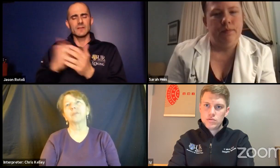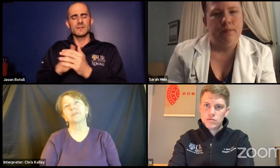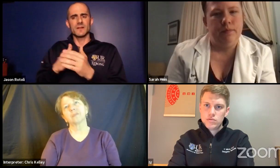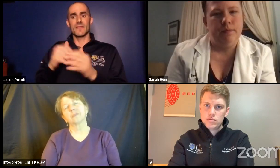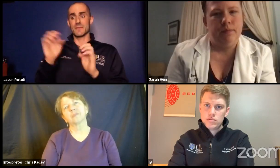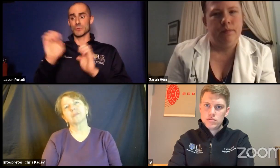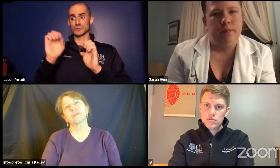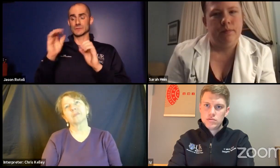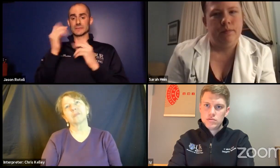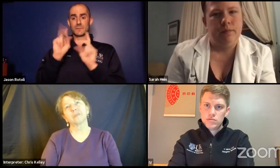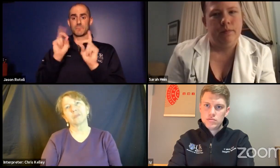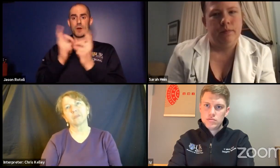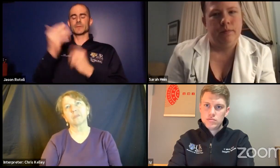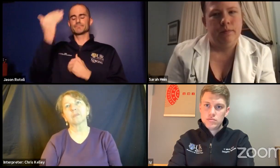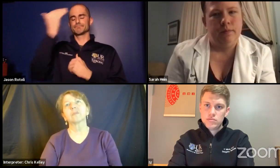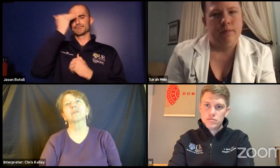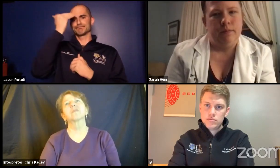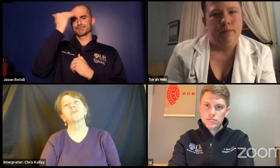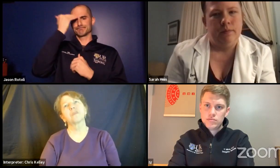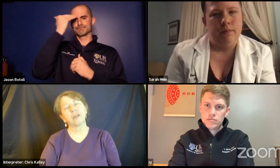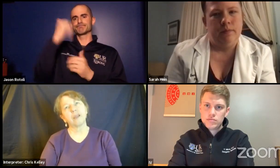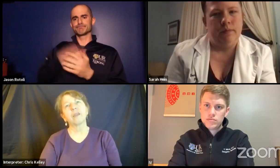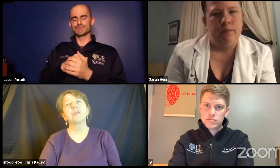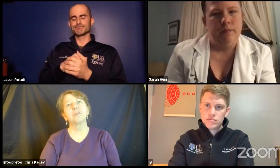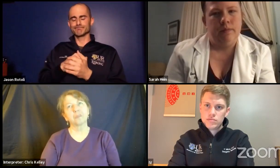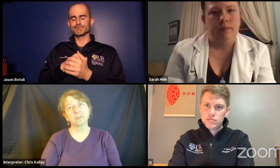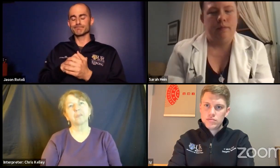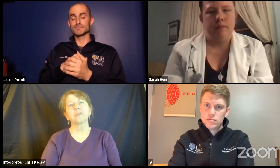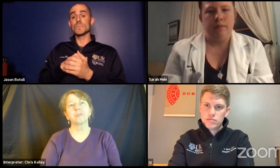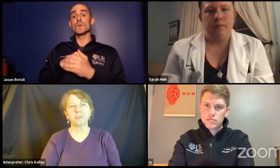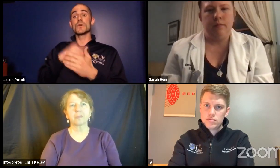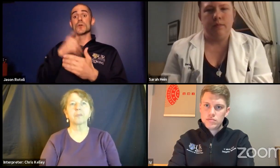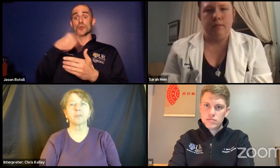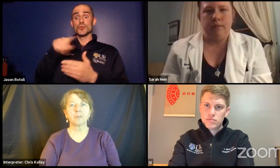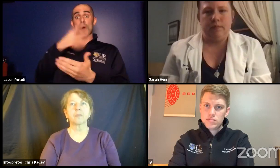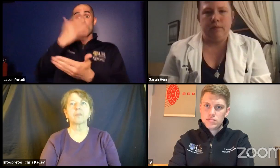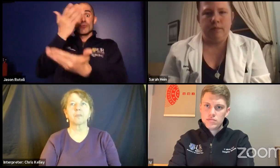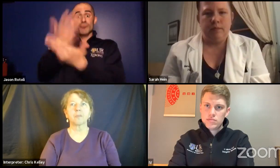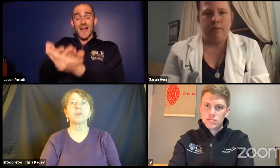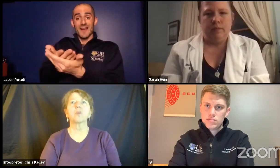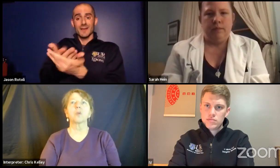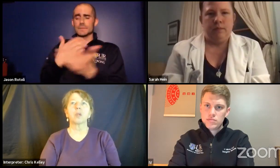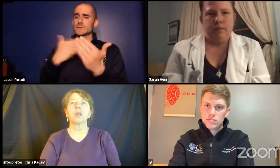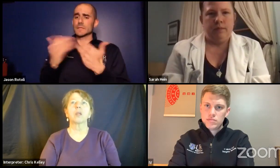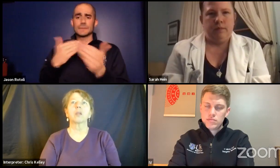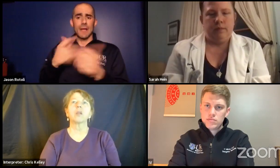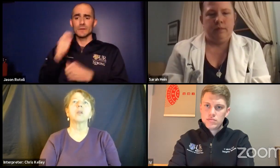about that topic. It is so important and so very complex.